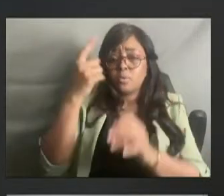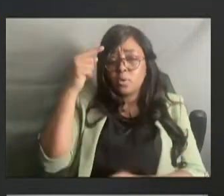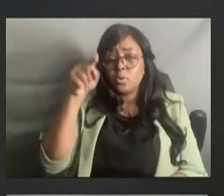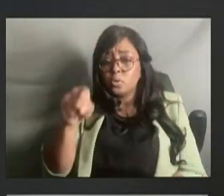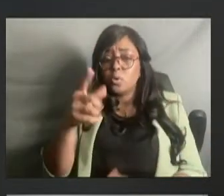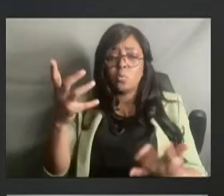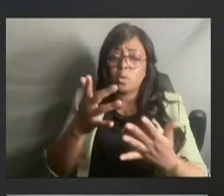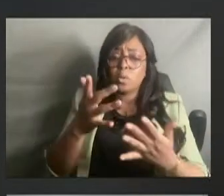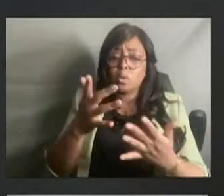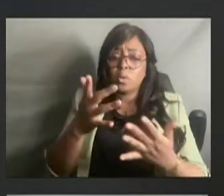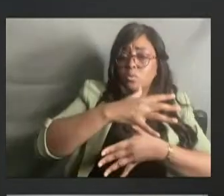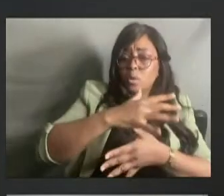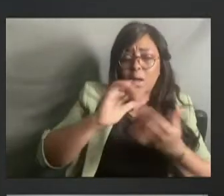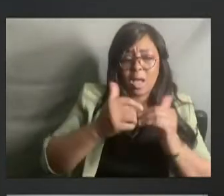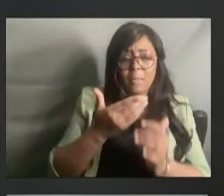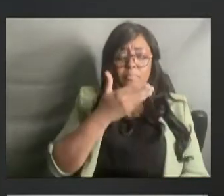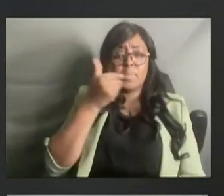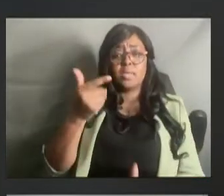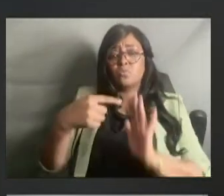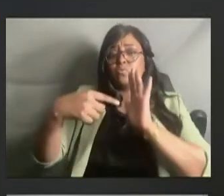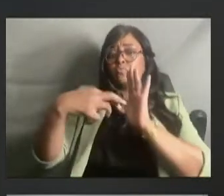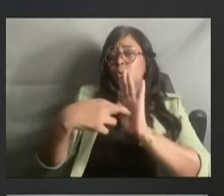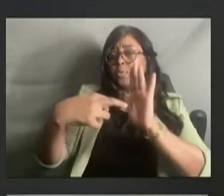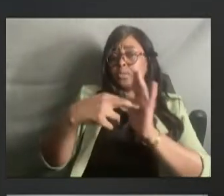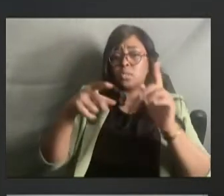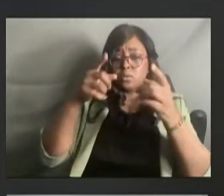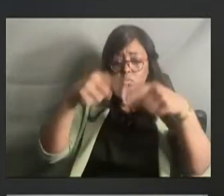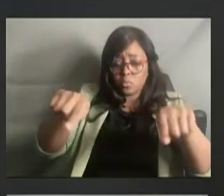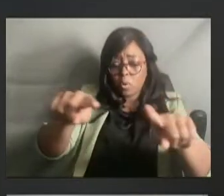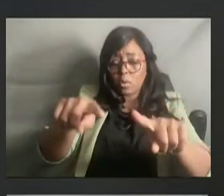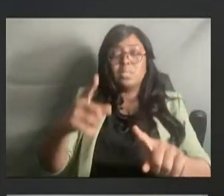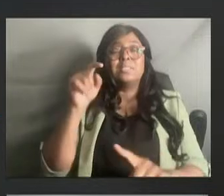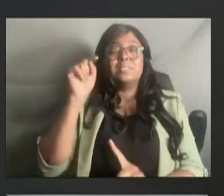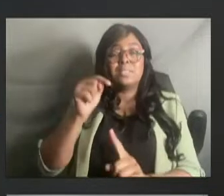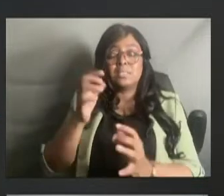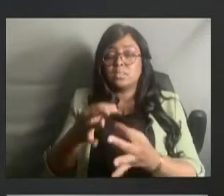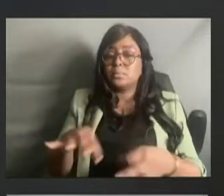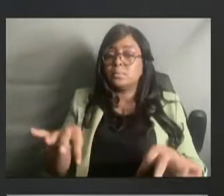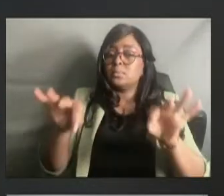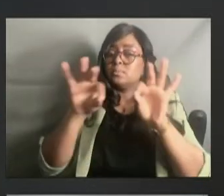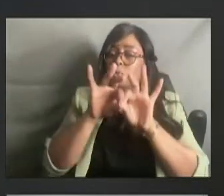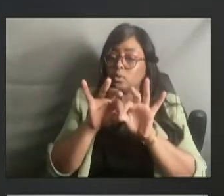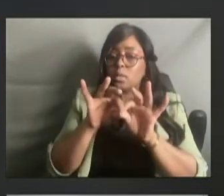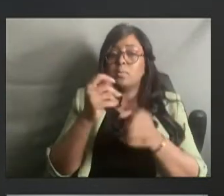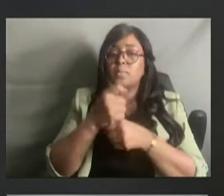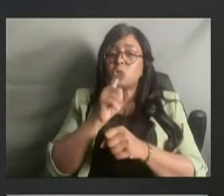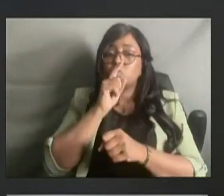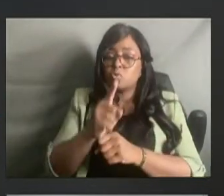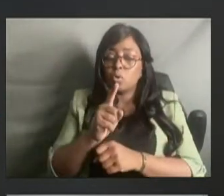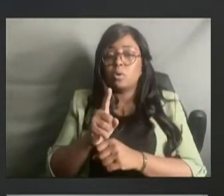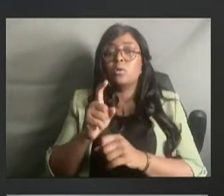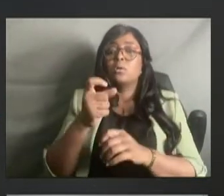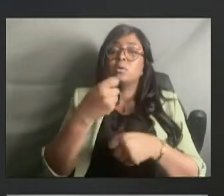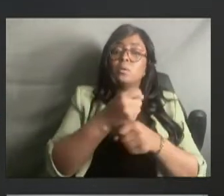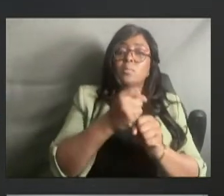what's important to you and what's a priority and, and how